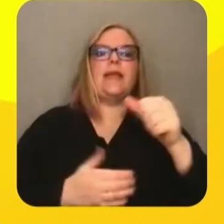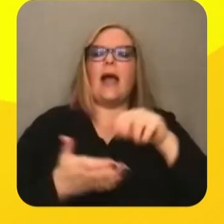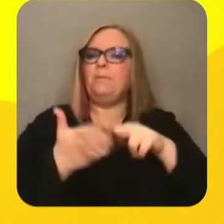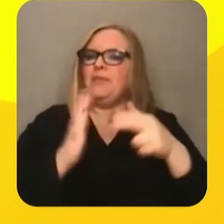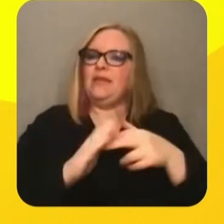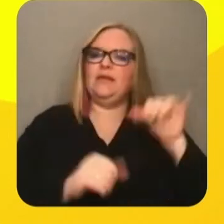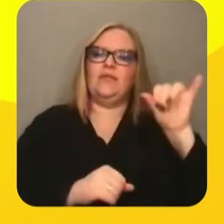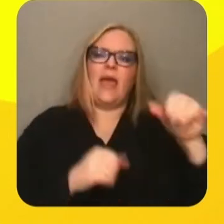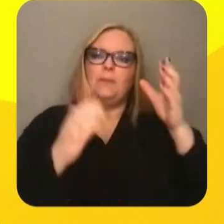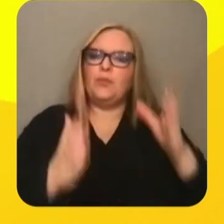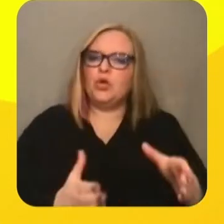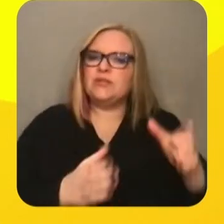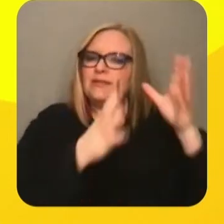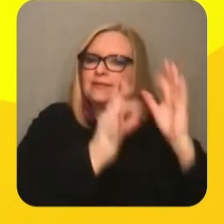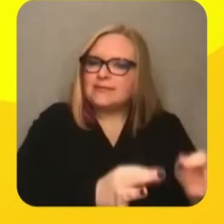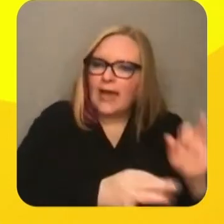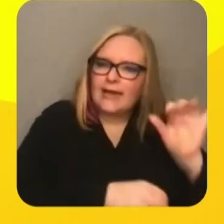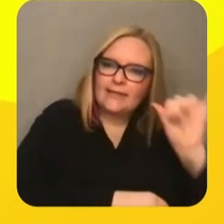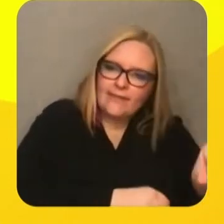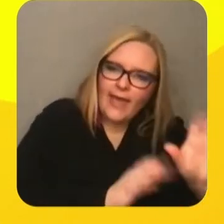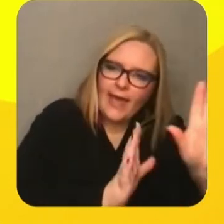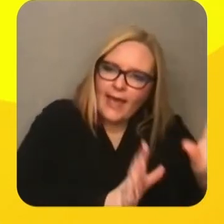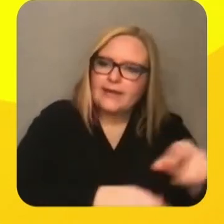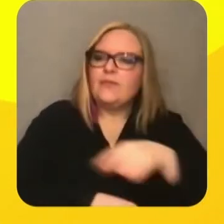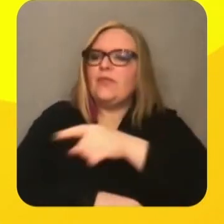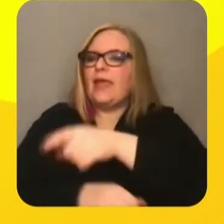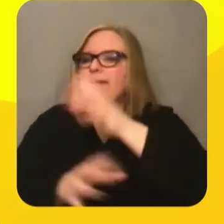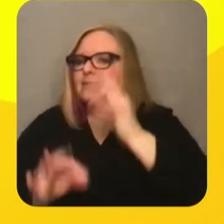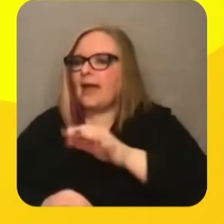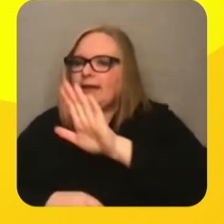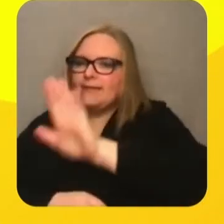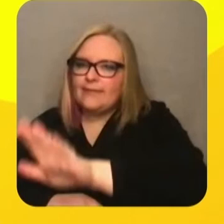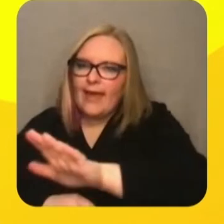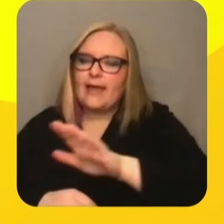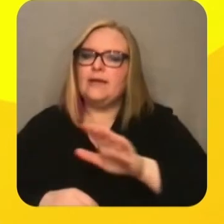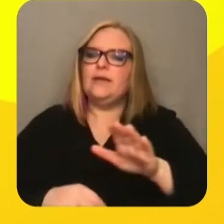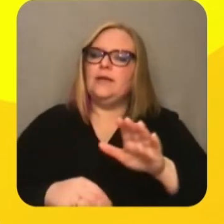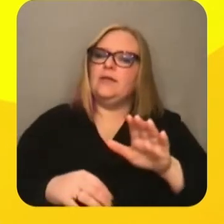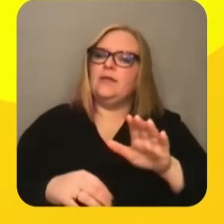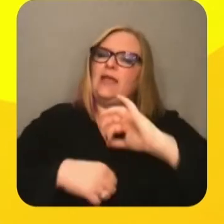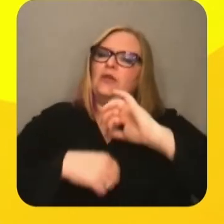this or this committee did this one day. But that it creates a standard and a baseline by which people can have